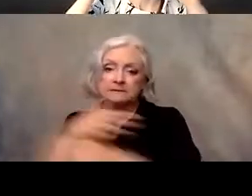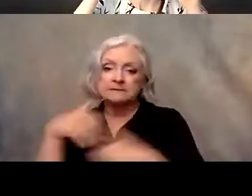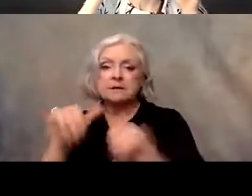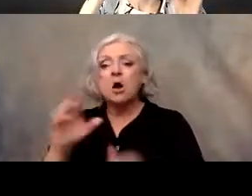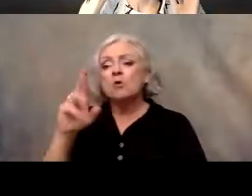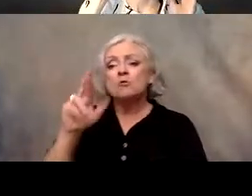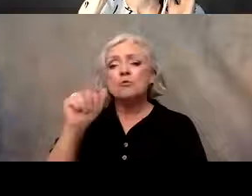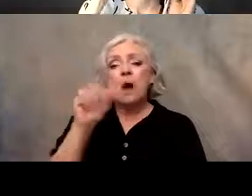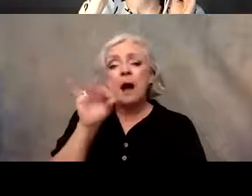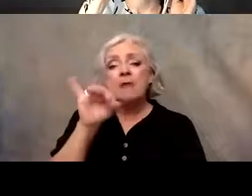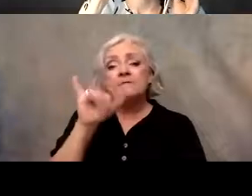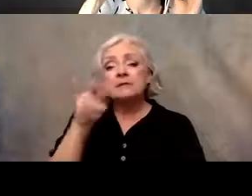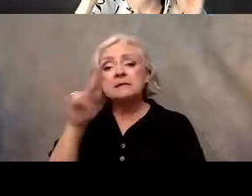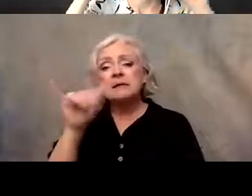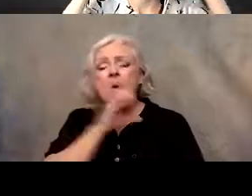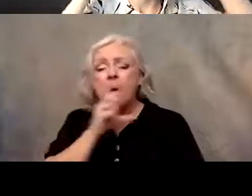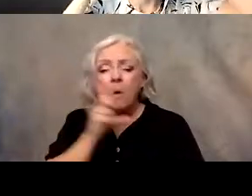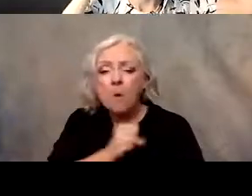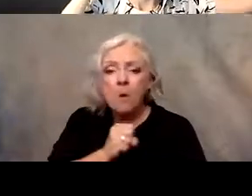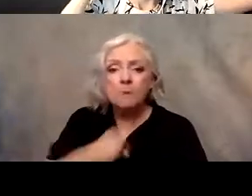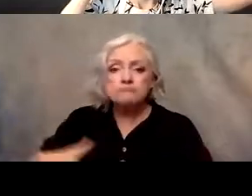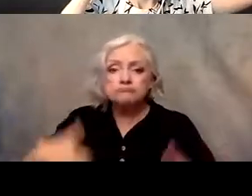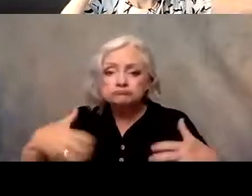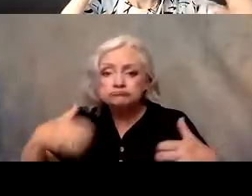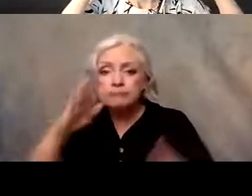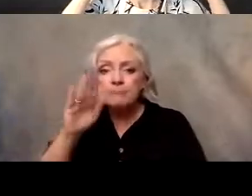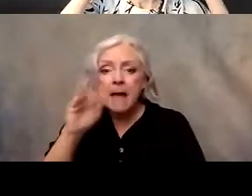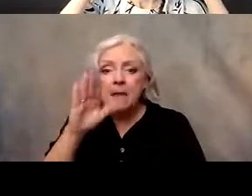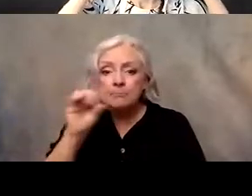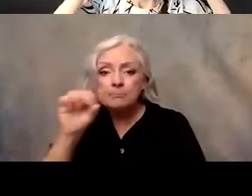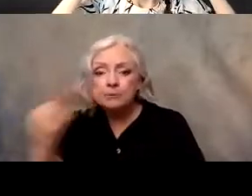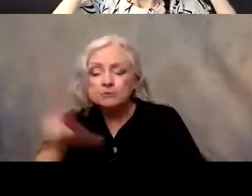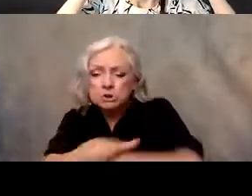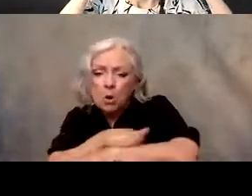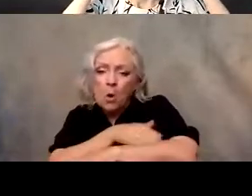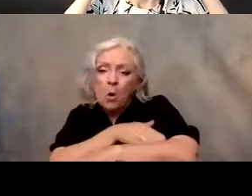an elderly baboon with white hair slowly climbs up to the ledge and hugs Mufasa warmly.